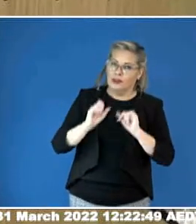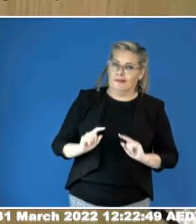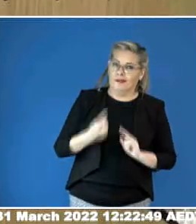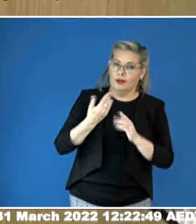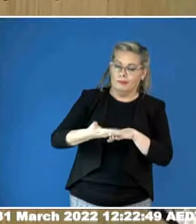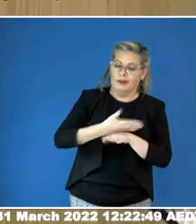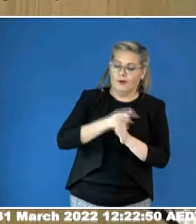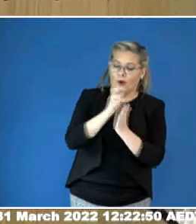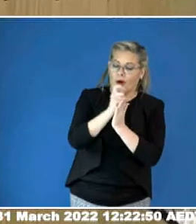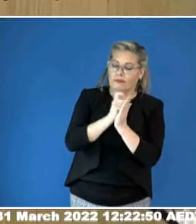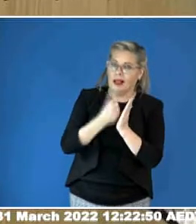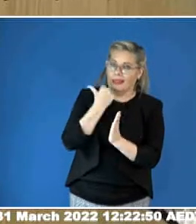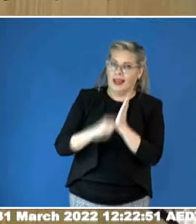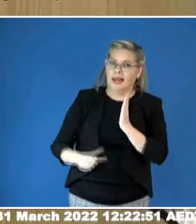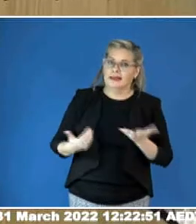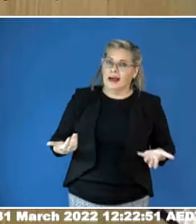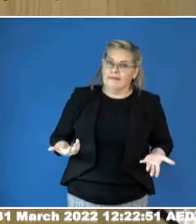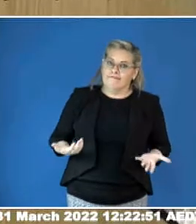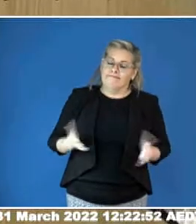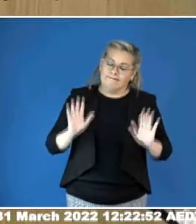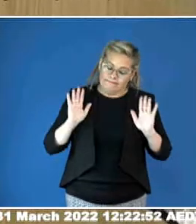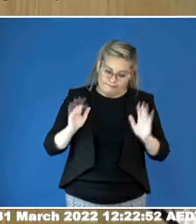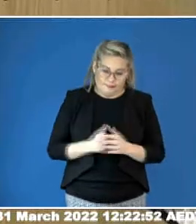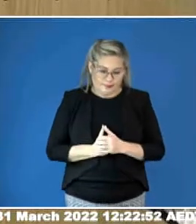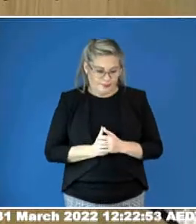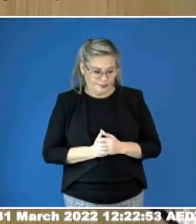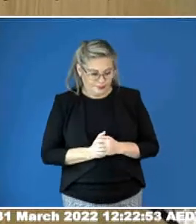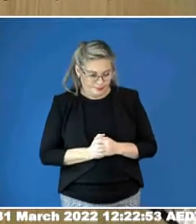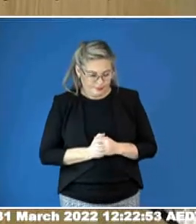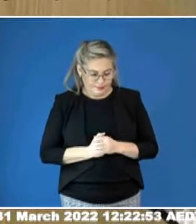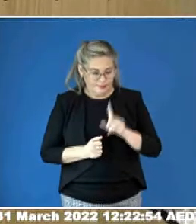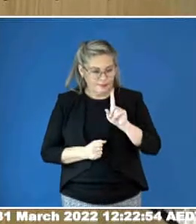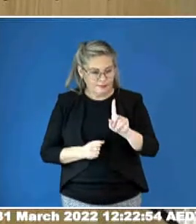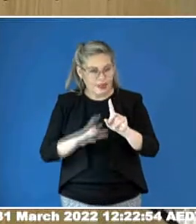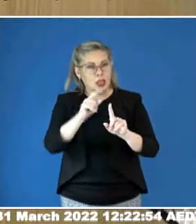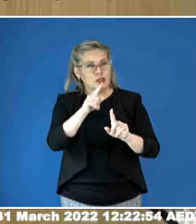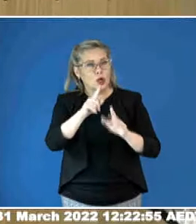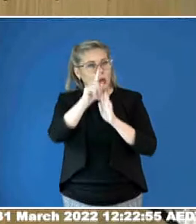Who do you report to - let me start again. In July 2020, who did you report to at Anglicare?